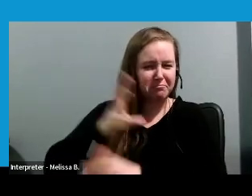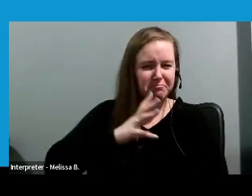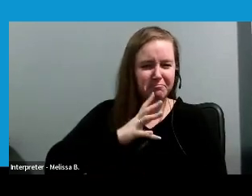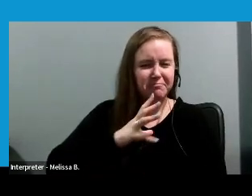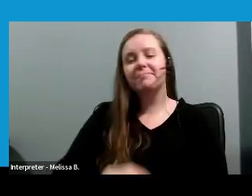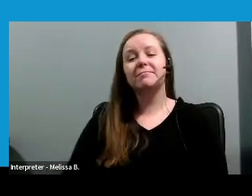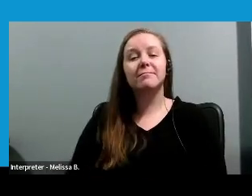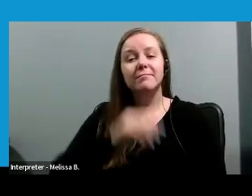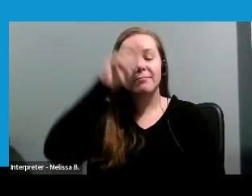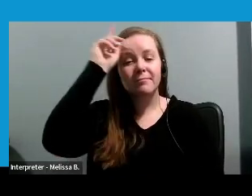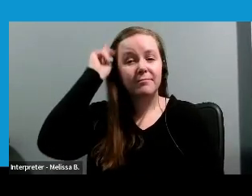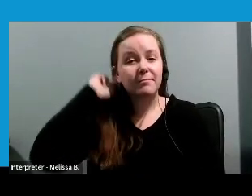Shannon Spencer (she/her): Anyone else?